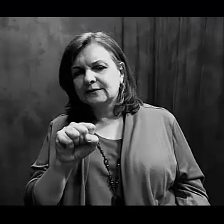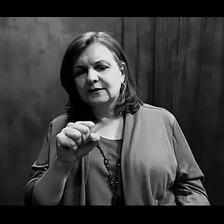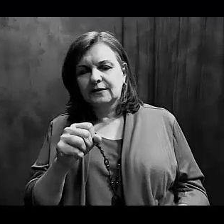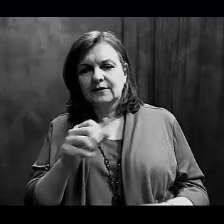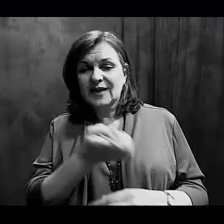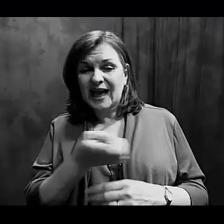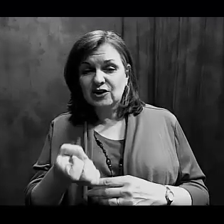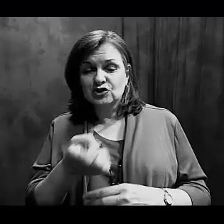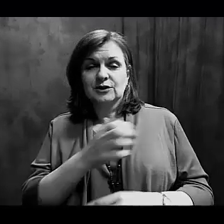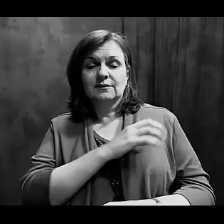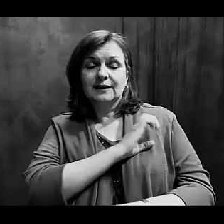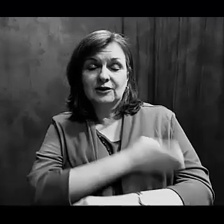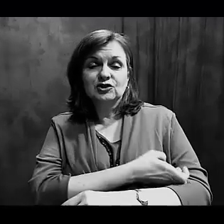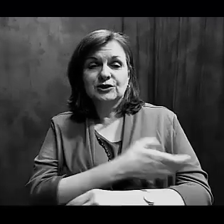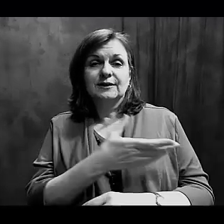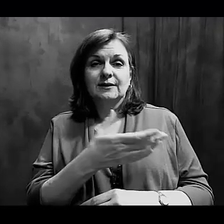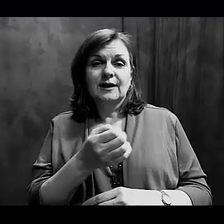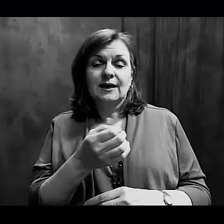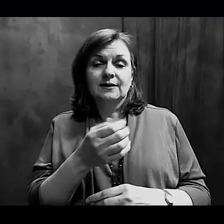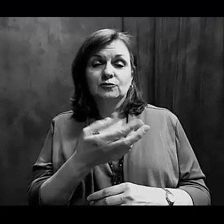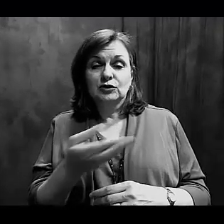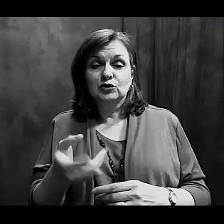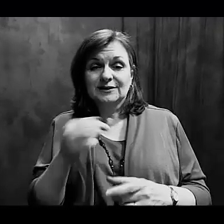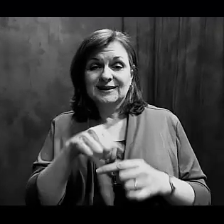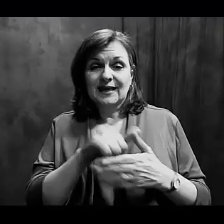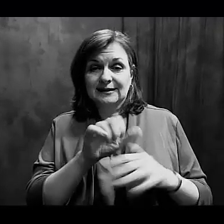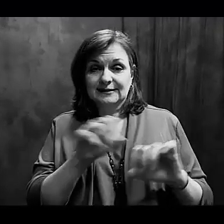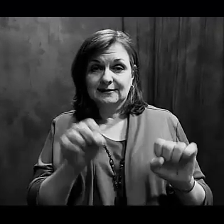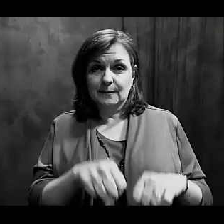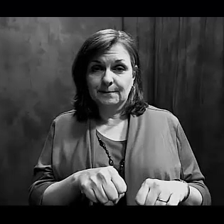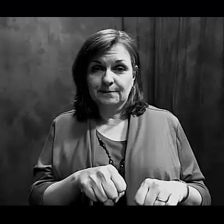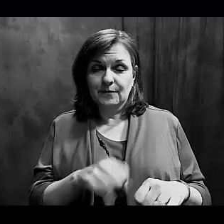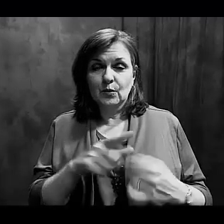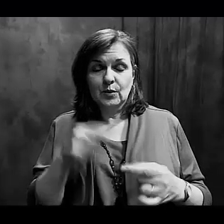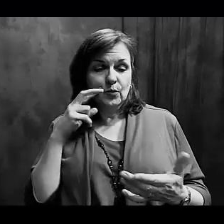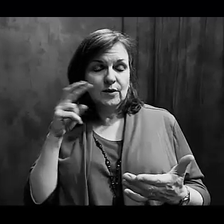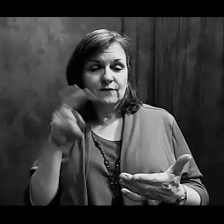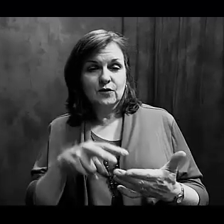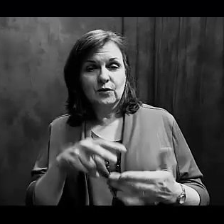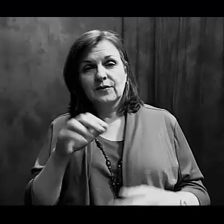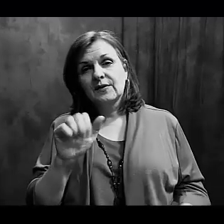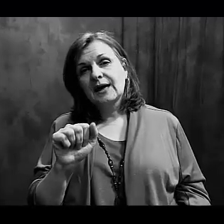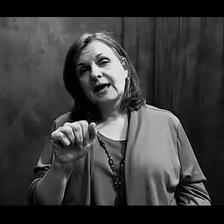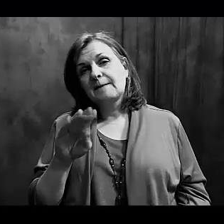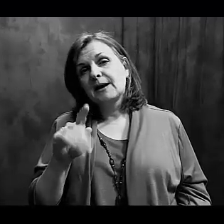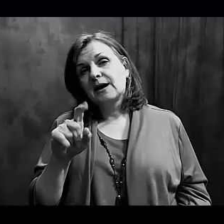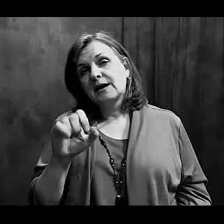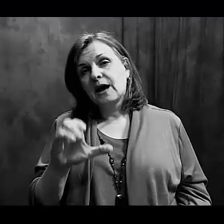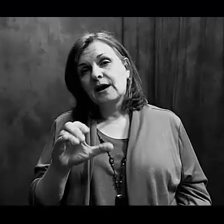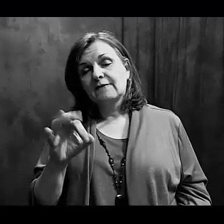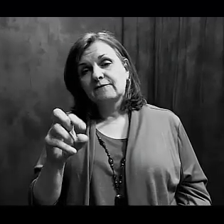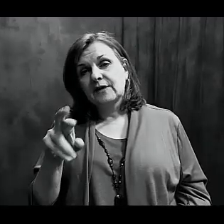and primarily what we focus on with our abiotic factors are two major categories